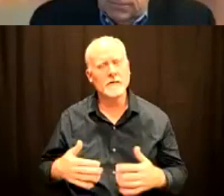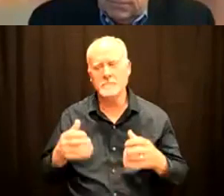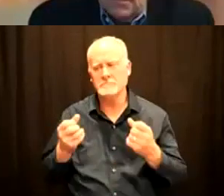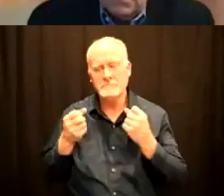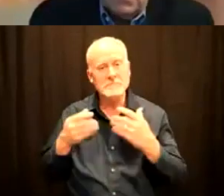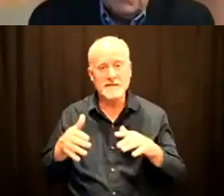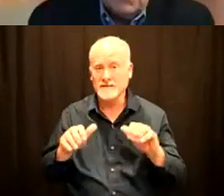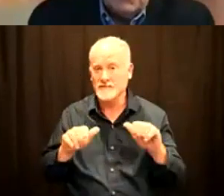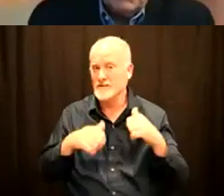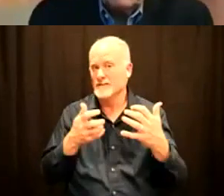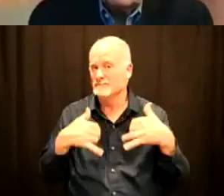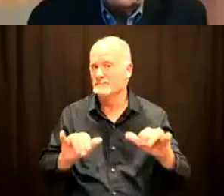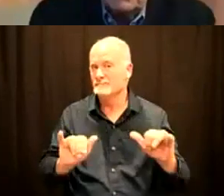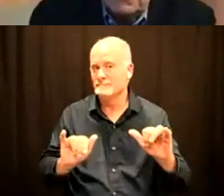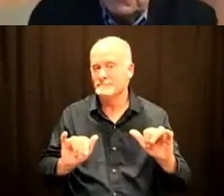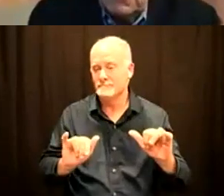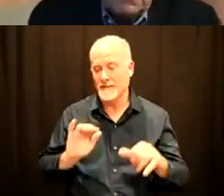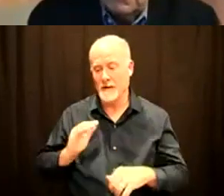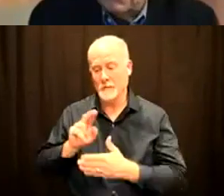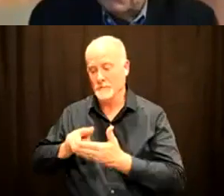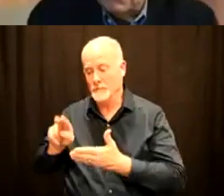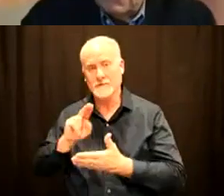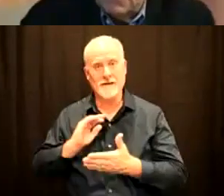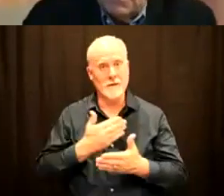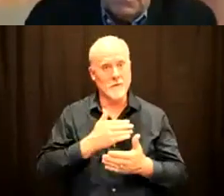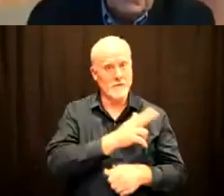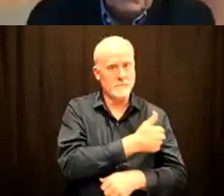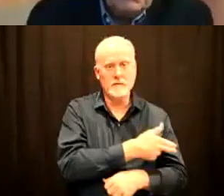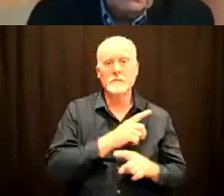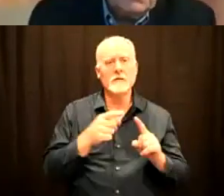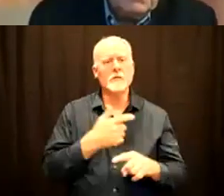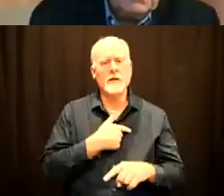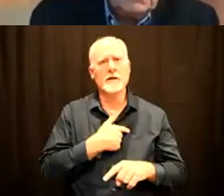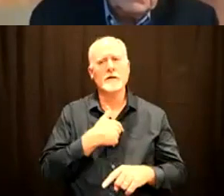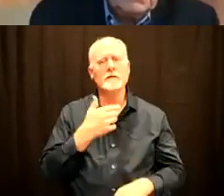as a university and the health system but we are in better shape than most of our peers